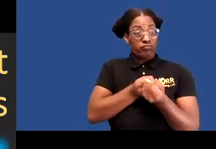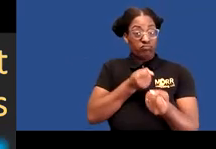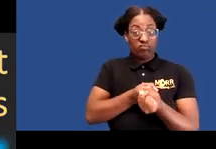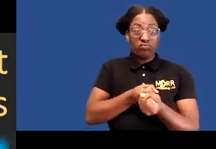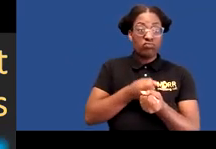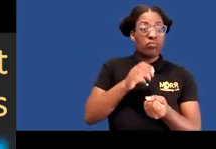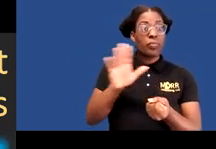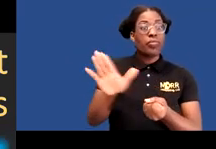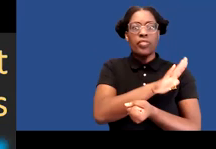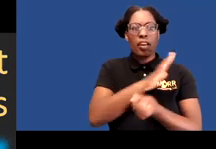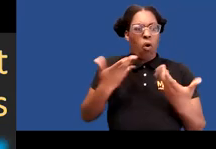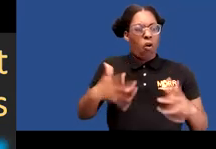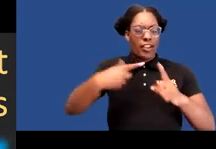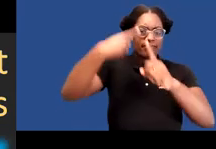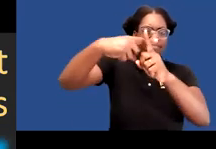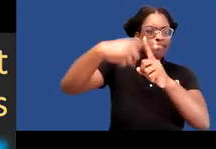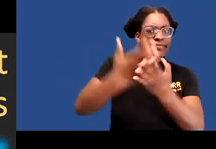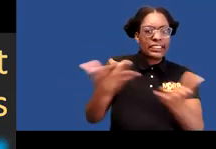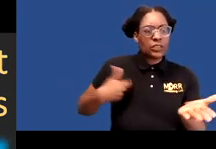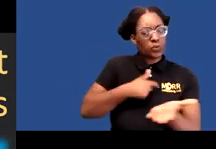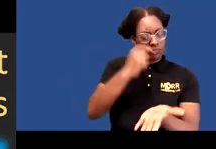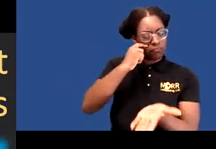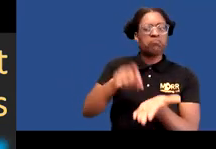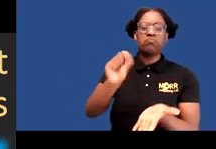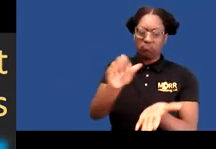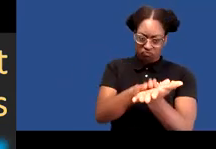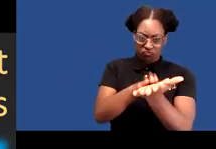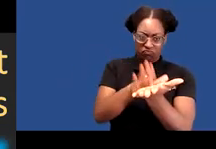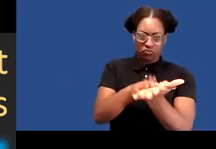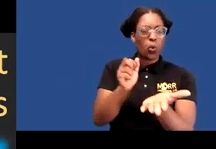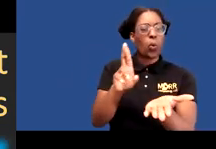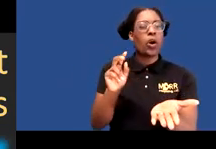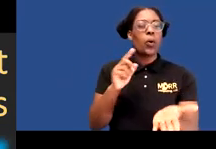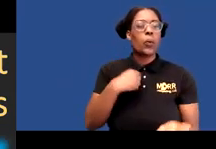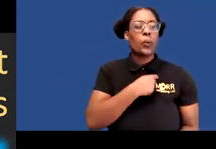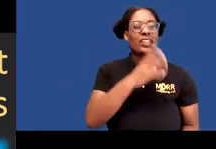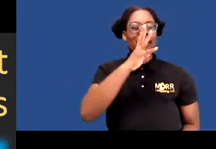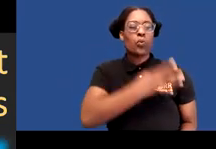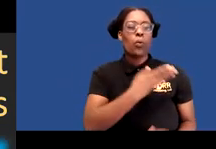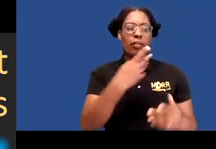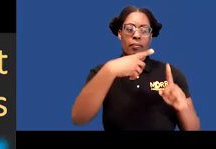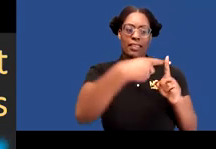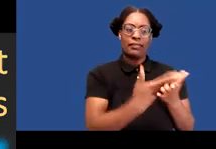and to appreciate the rich rhetorical traditions that all of our writers bring.